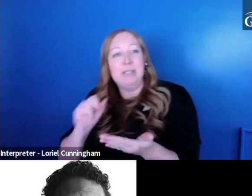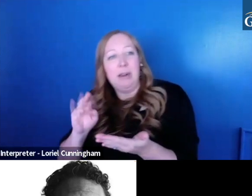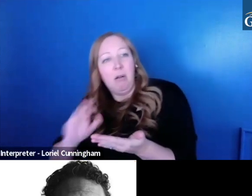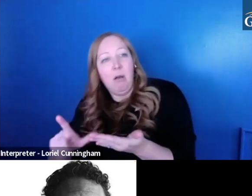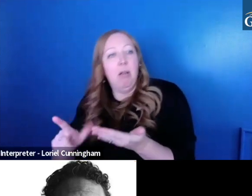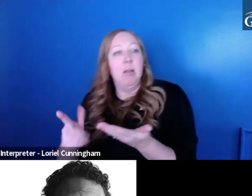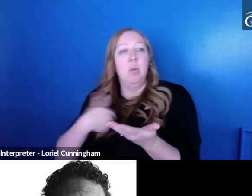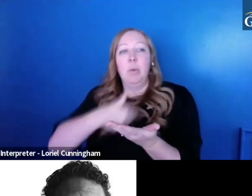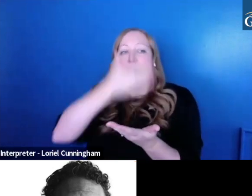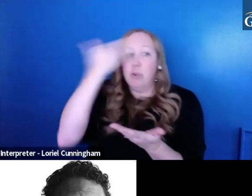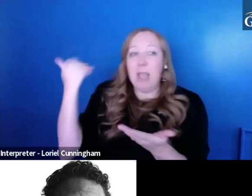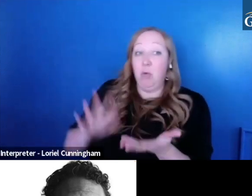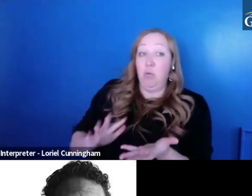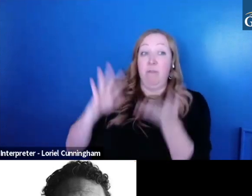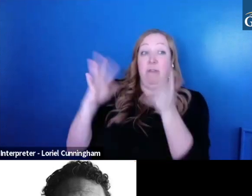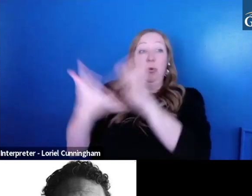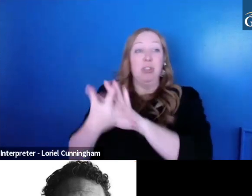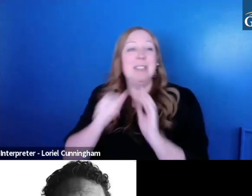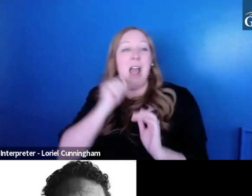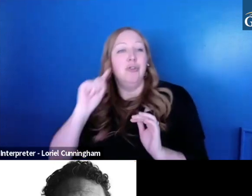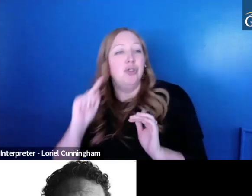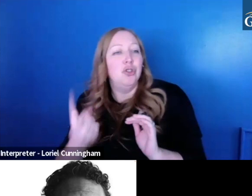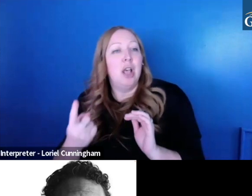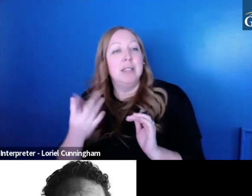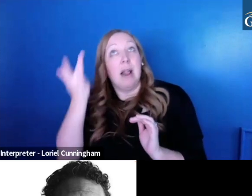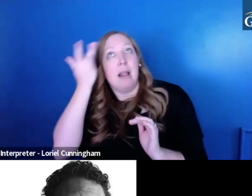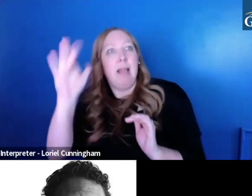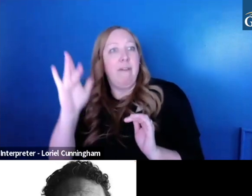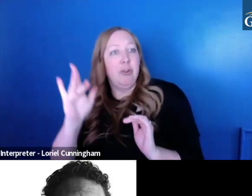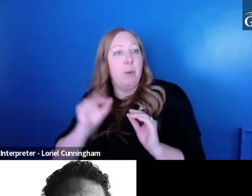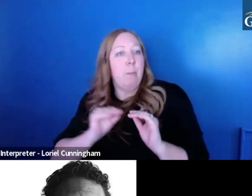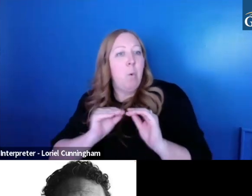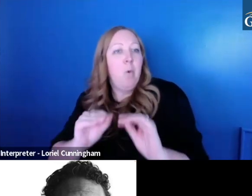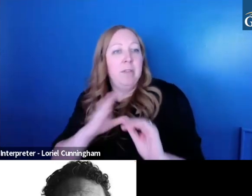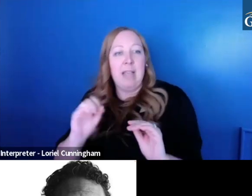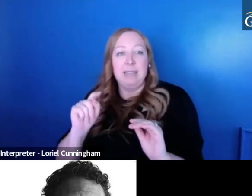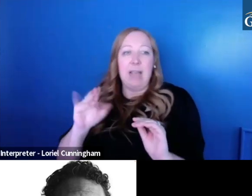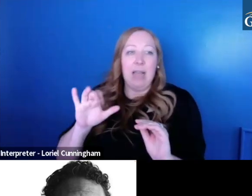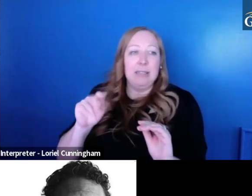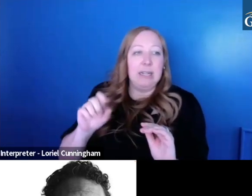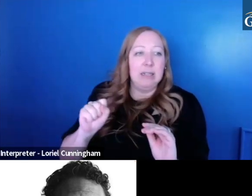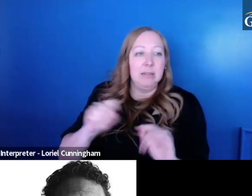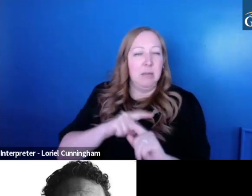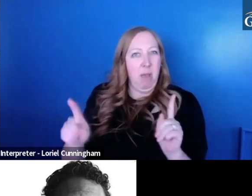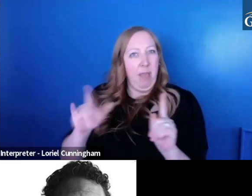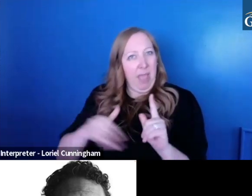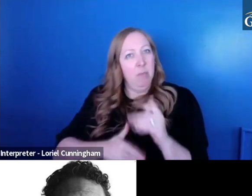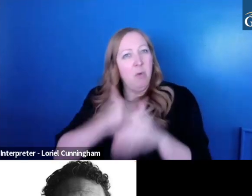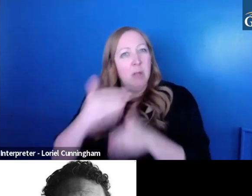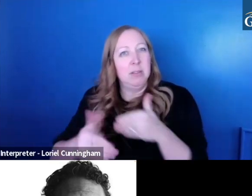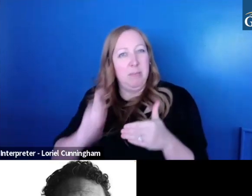but a process that can and must transform us. So the way I think about this is I'm trying to think about